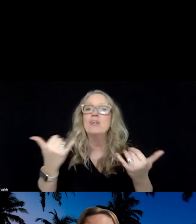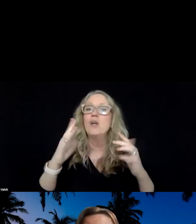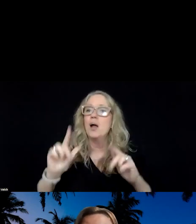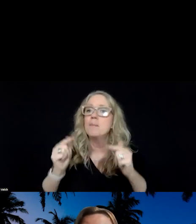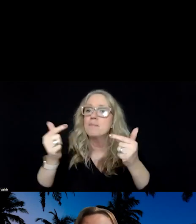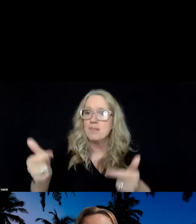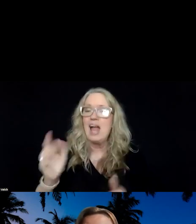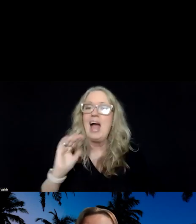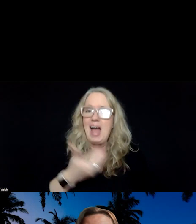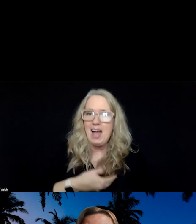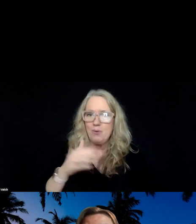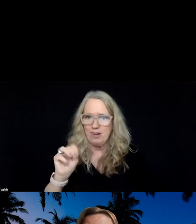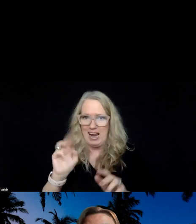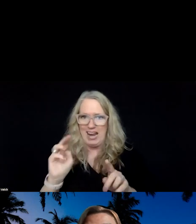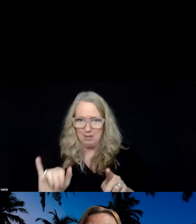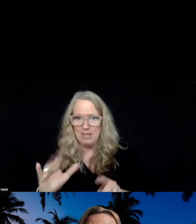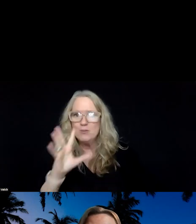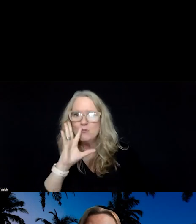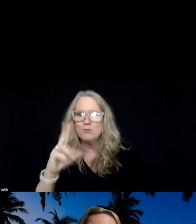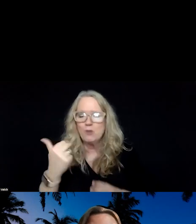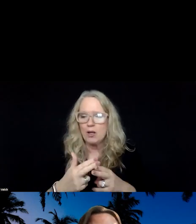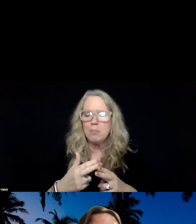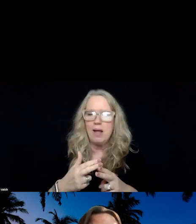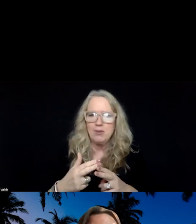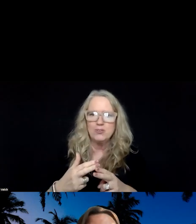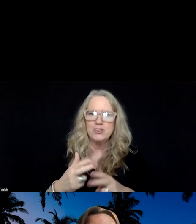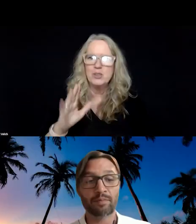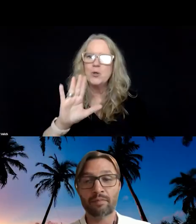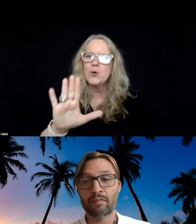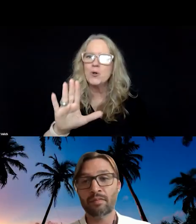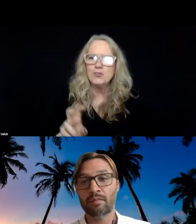AMY TO TALK A LITTLE BIT ABOUT HER JOURNEY.